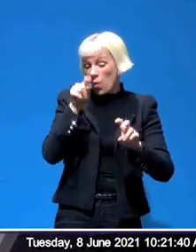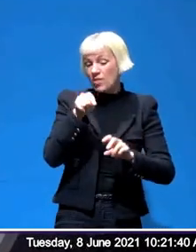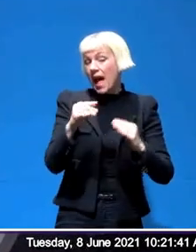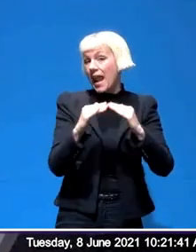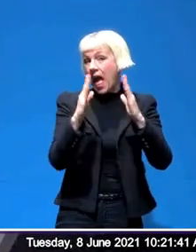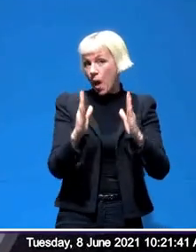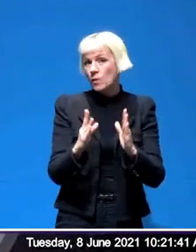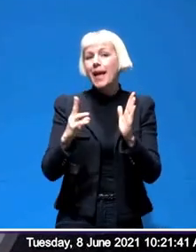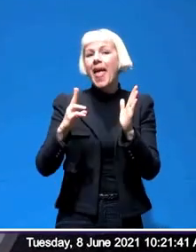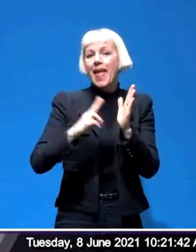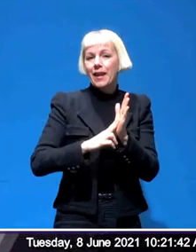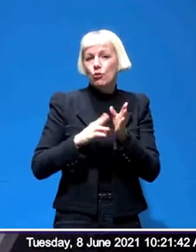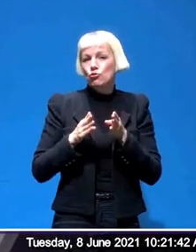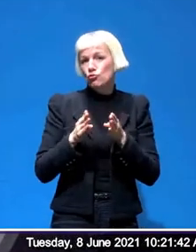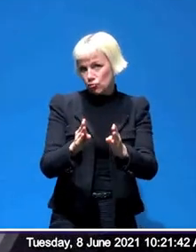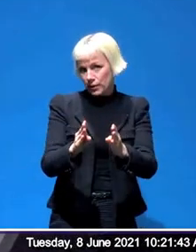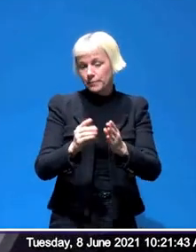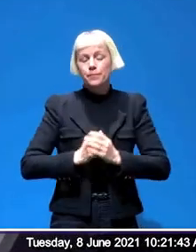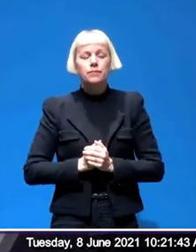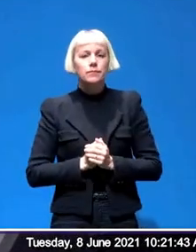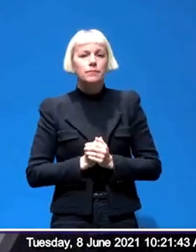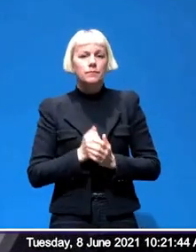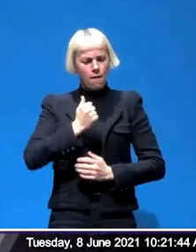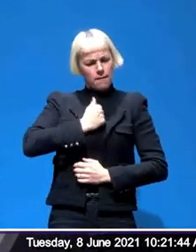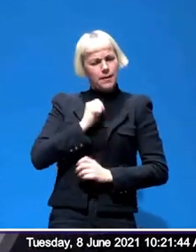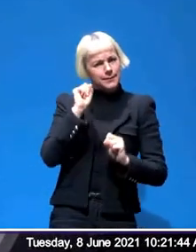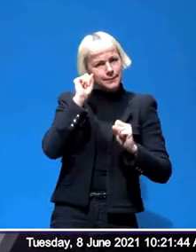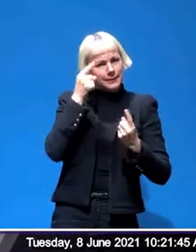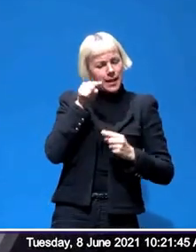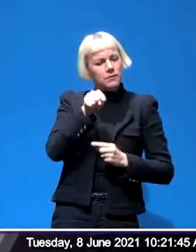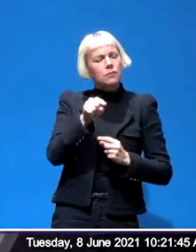I understood that N Street was owned by a housing association, but the